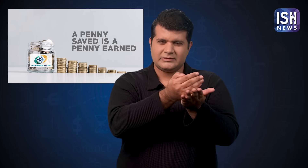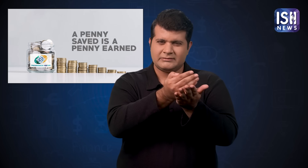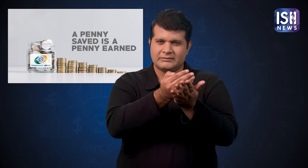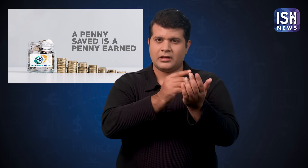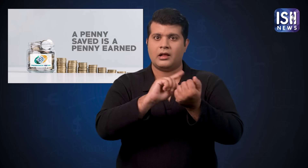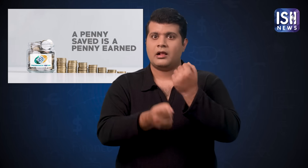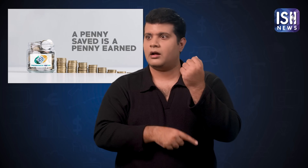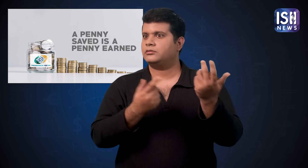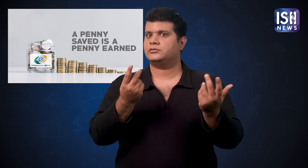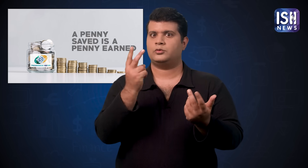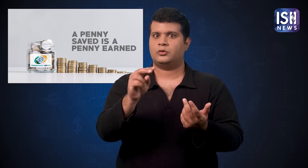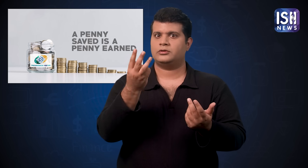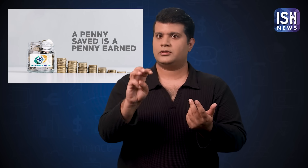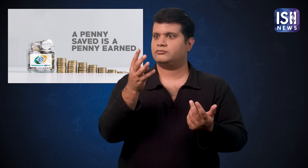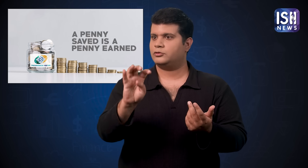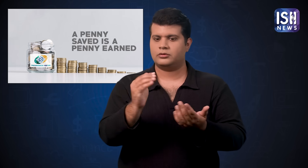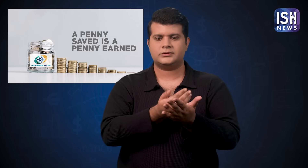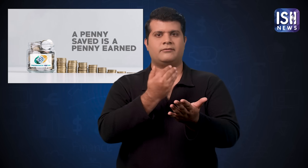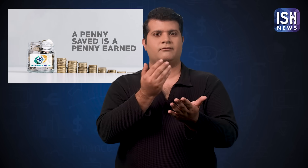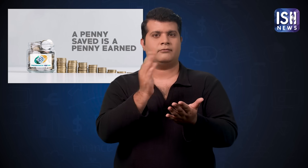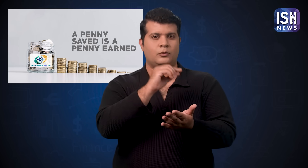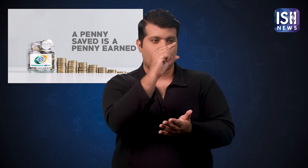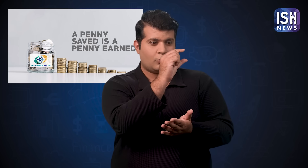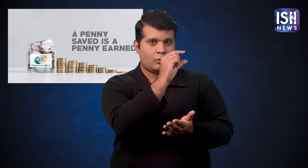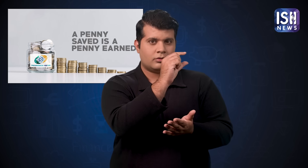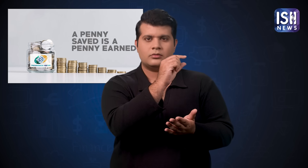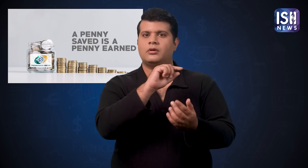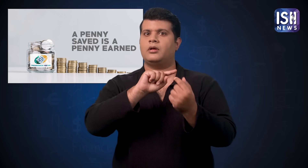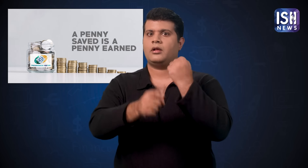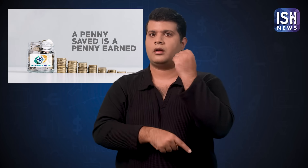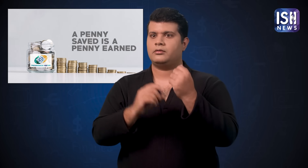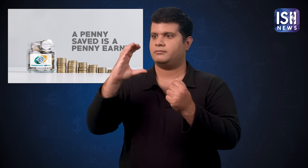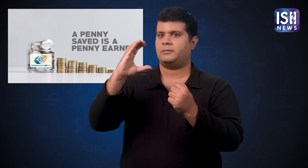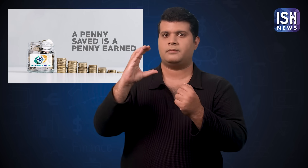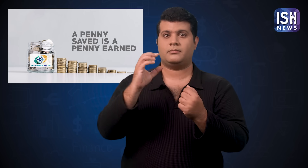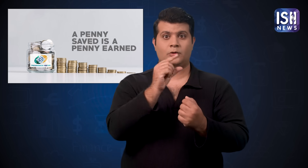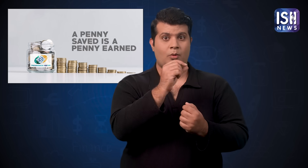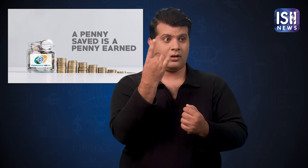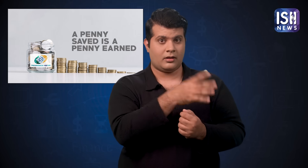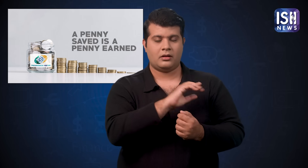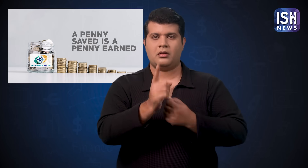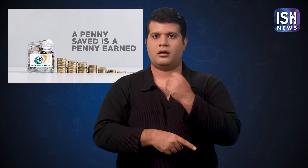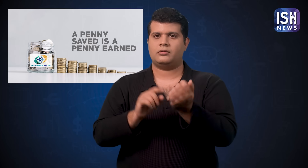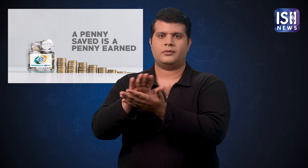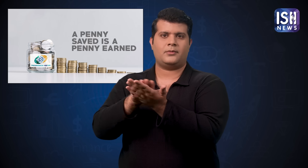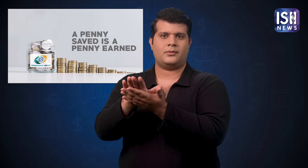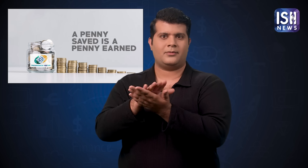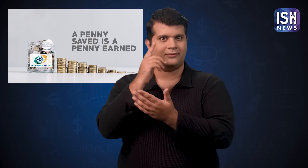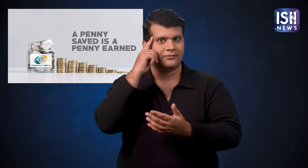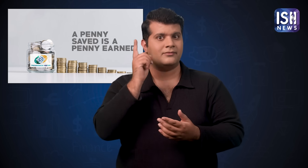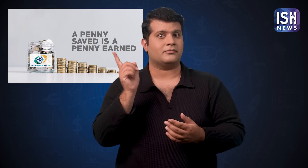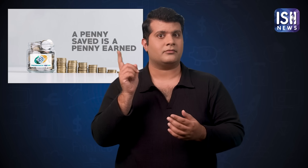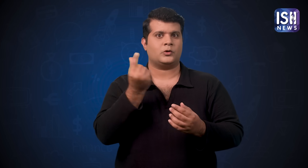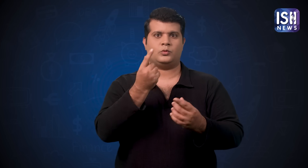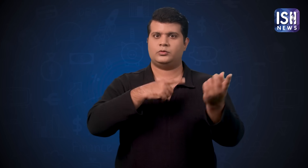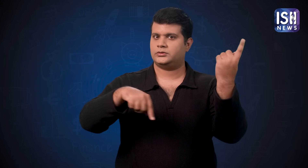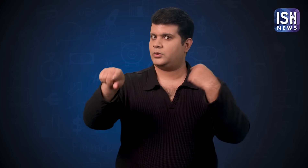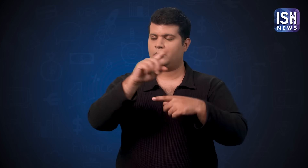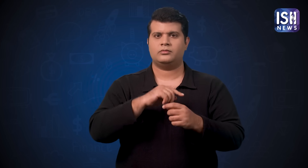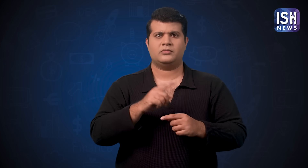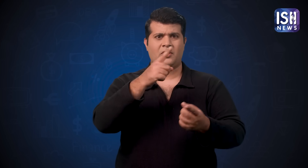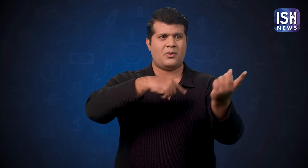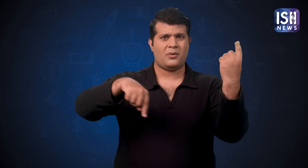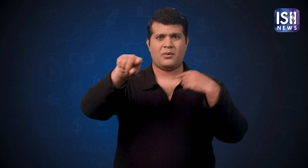Being careful with even small sums can lead to big savings, while being careless can lead to big losses over time.